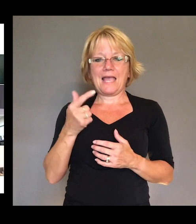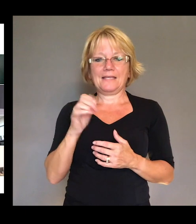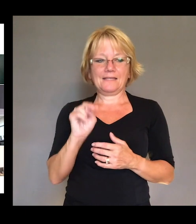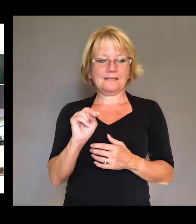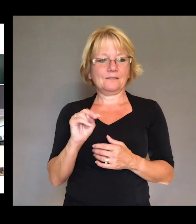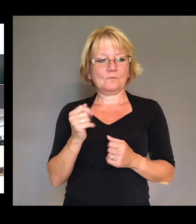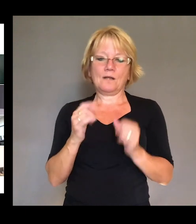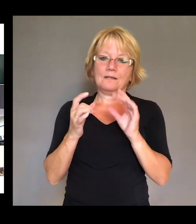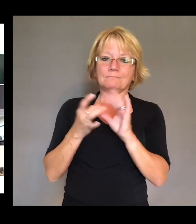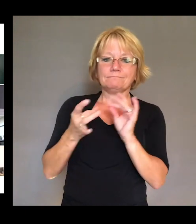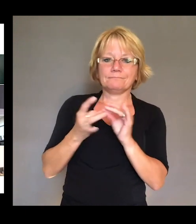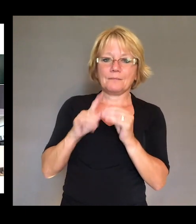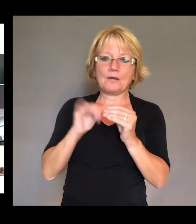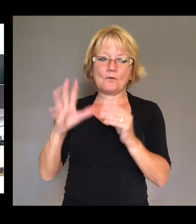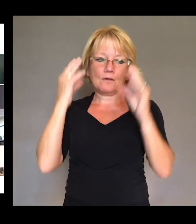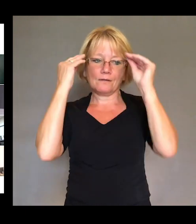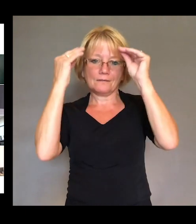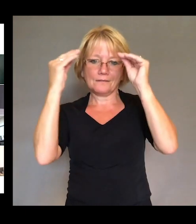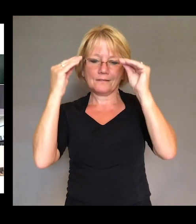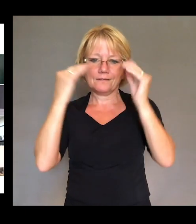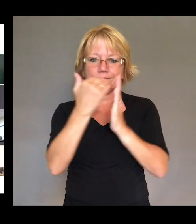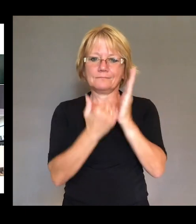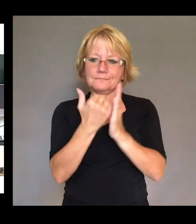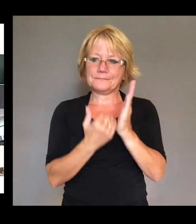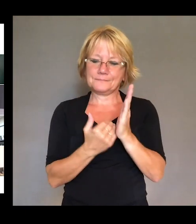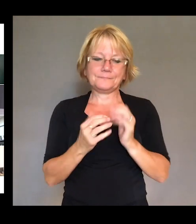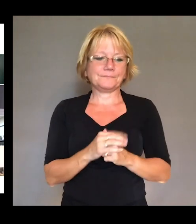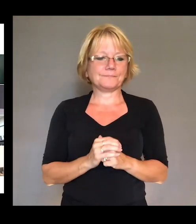So Anga, we wanna talk a little bit about pedagogical references that you have.